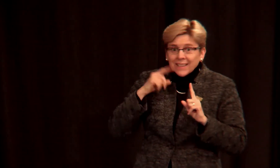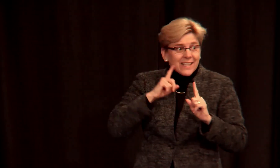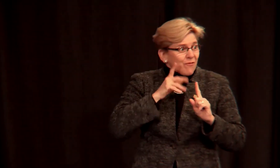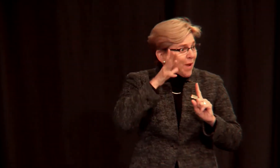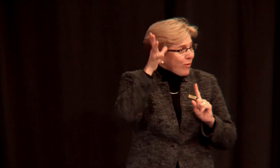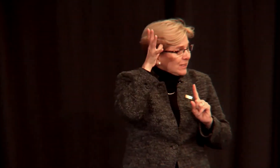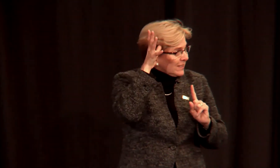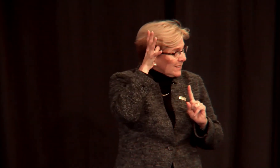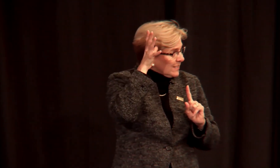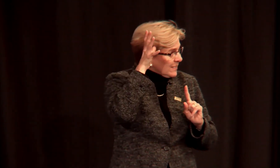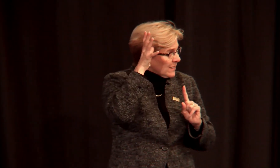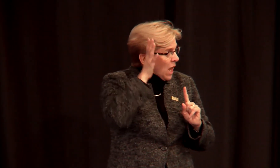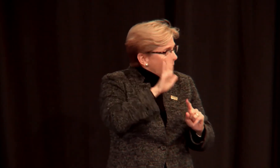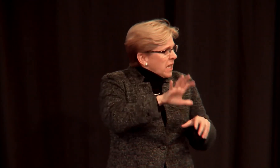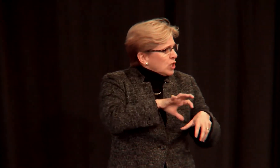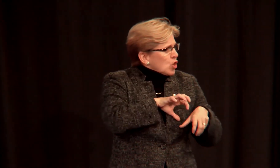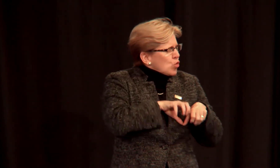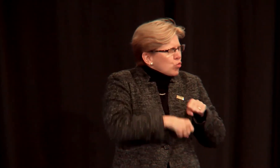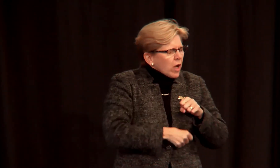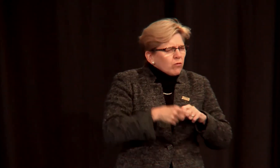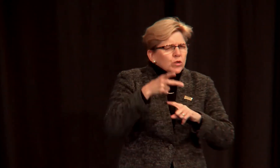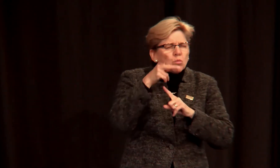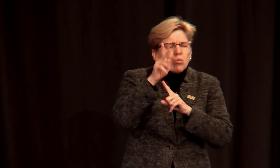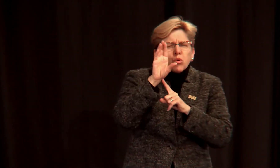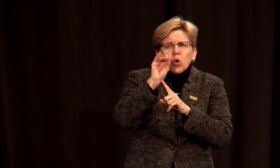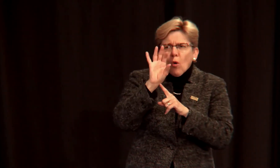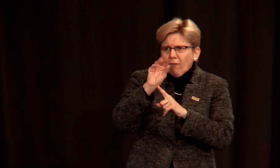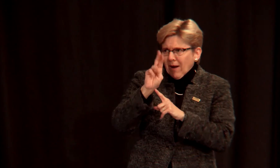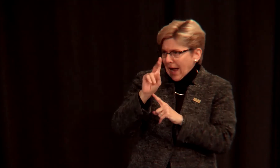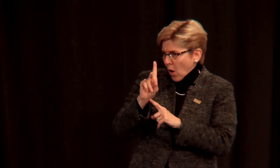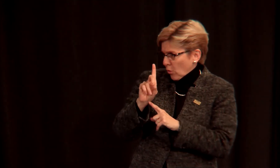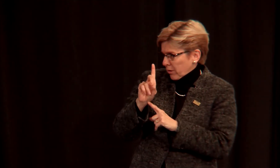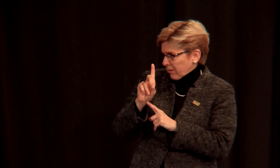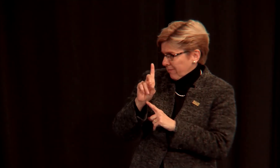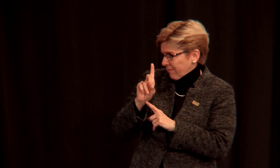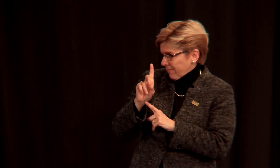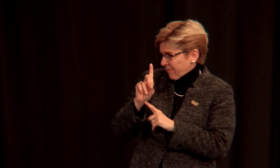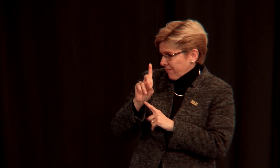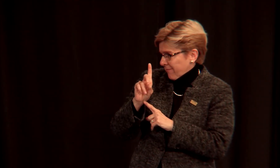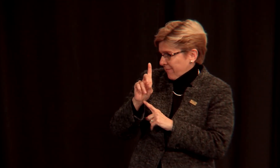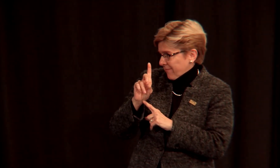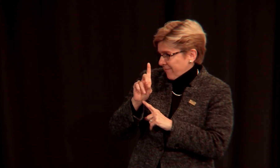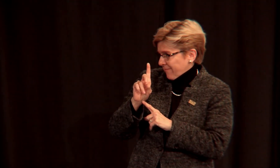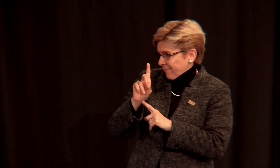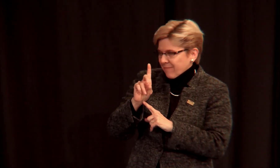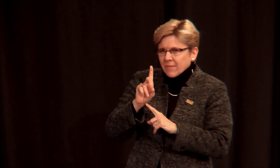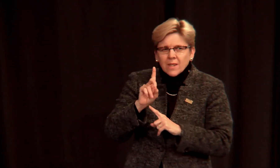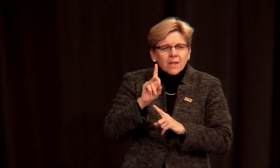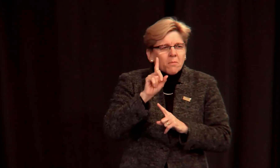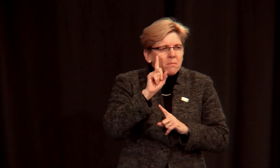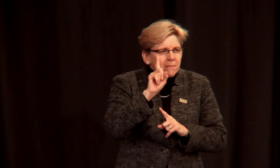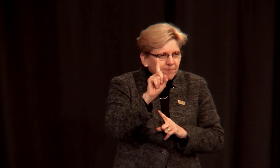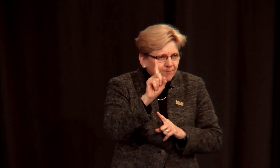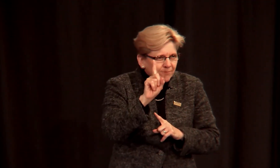He signs. he has deaf parents but his grief was profound.